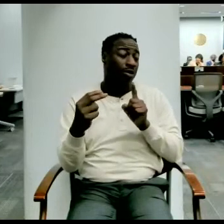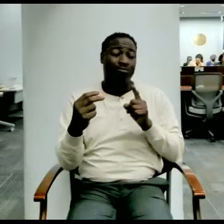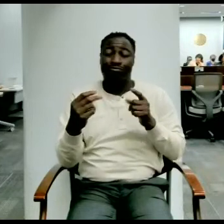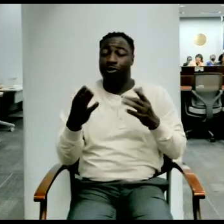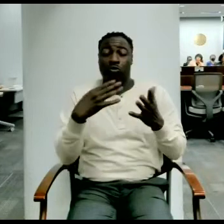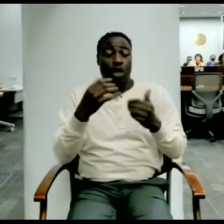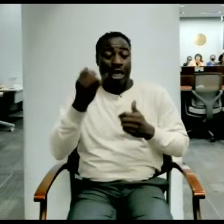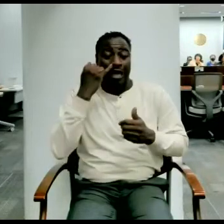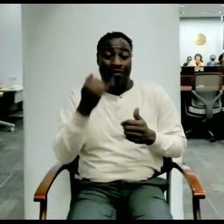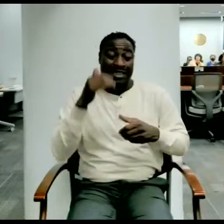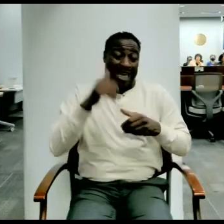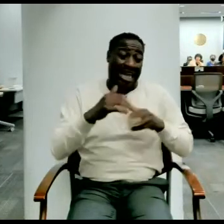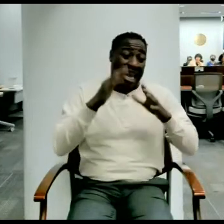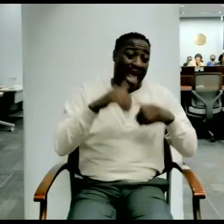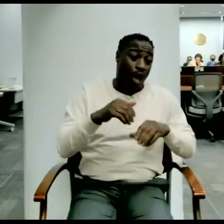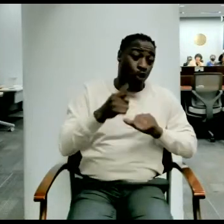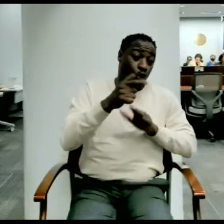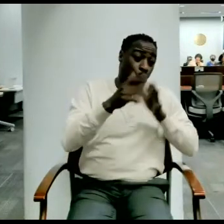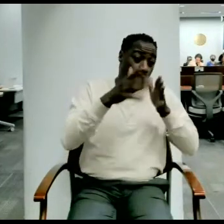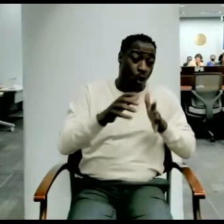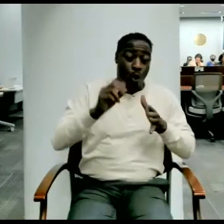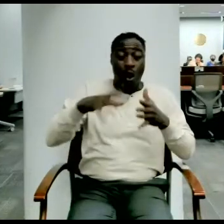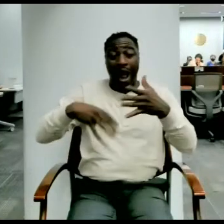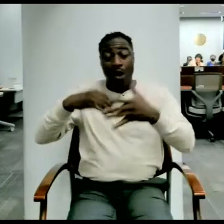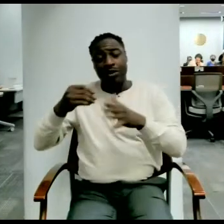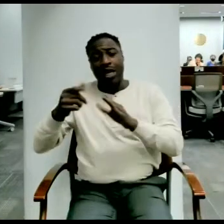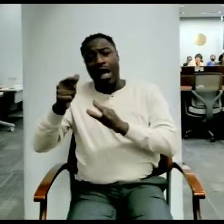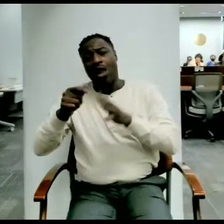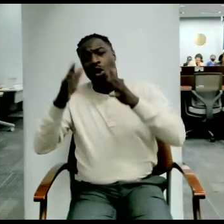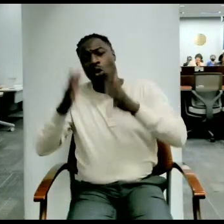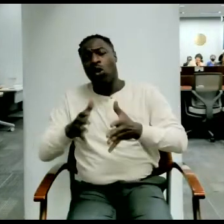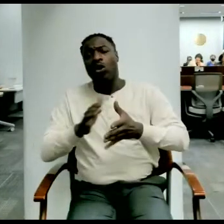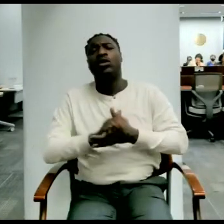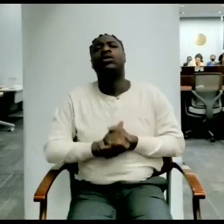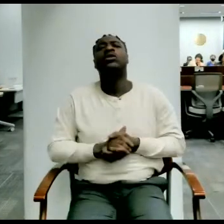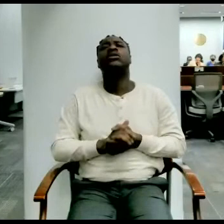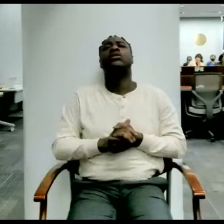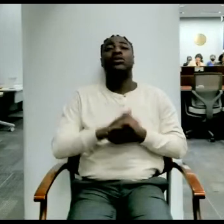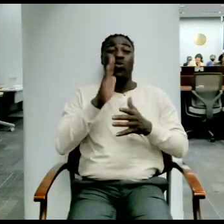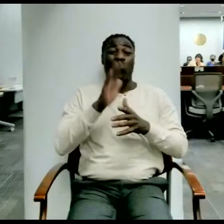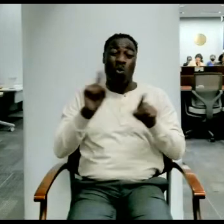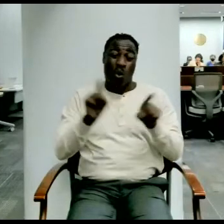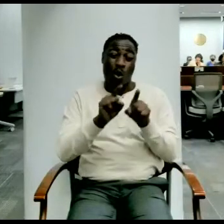either Corporate councilor um a litigators are also going to look at this and how are we